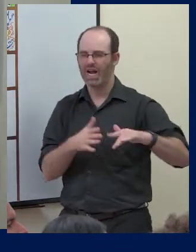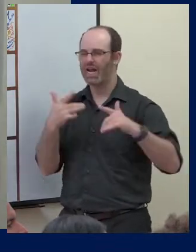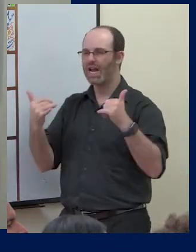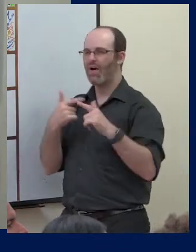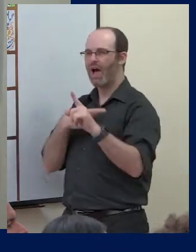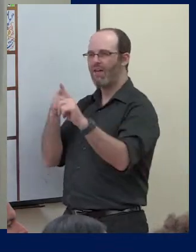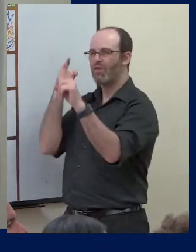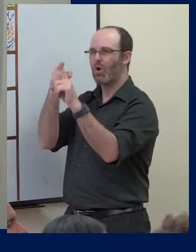to reach.